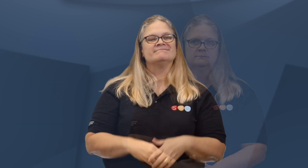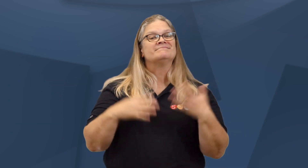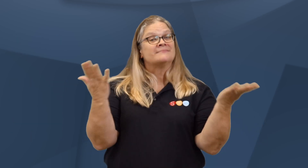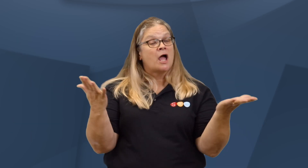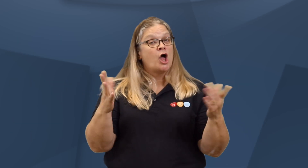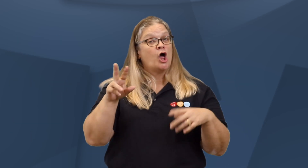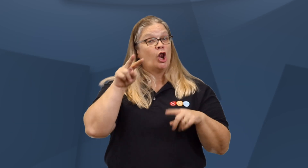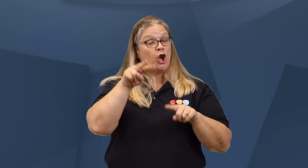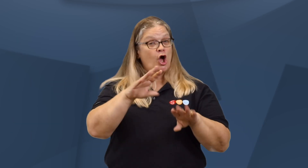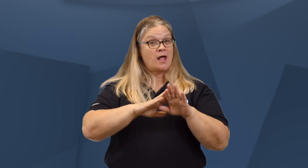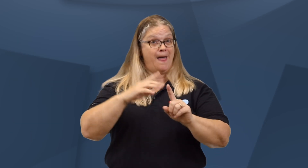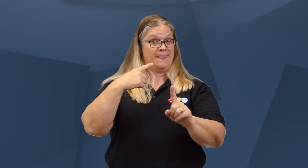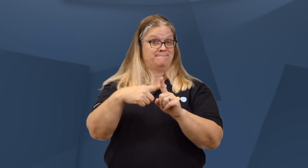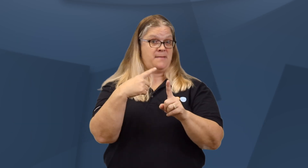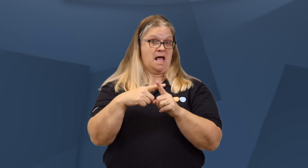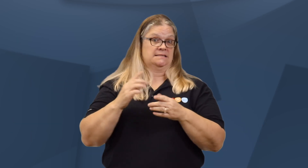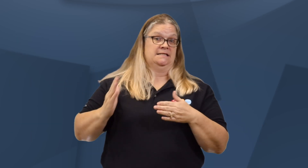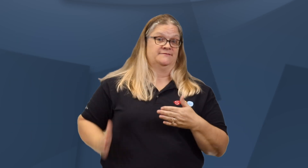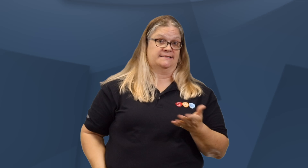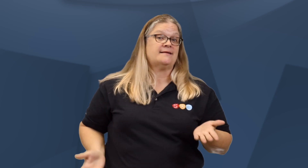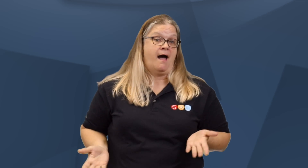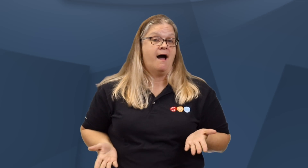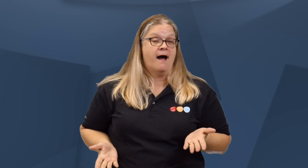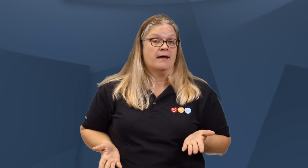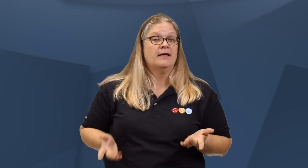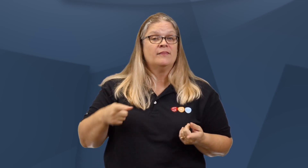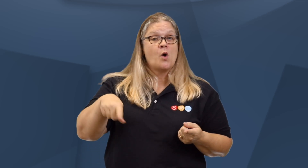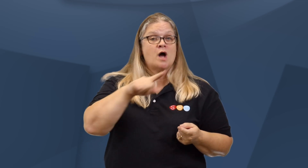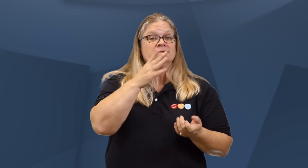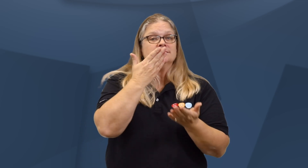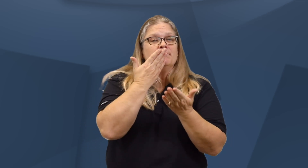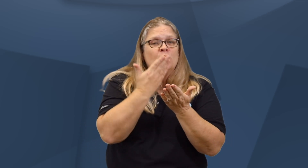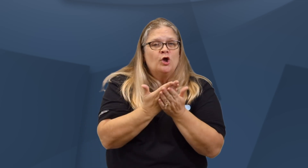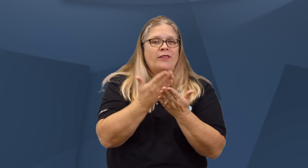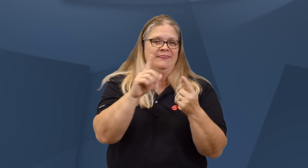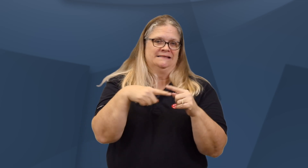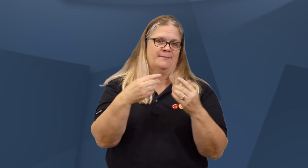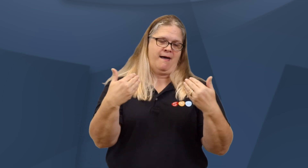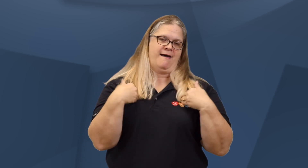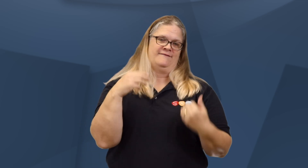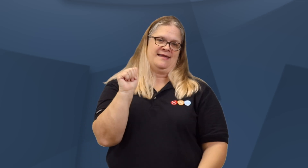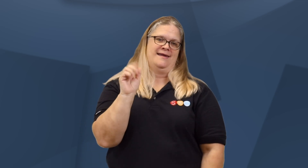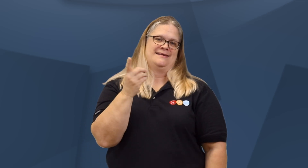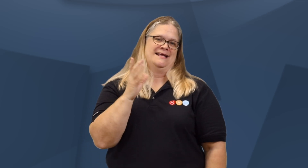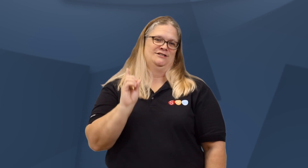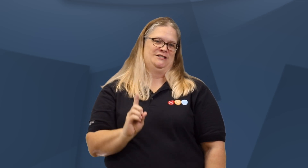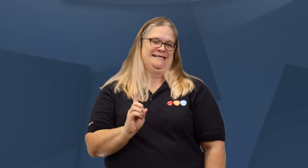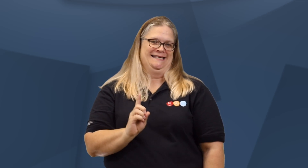So, look on the positive side. There are some good things about ADHD.